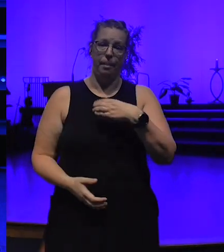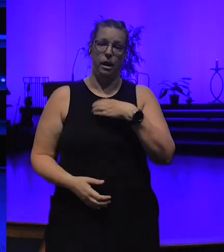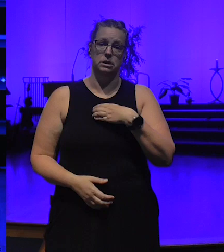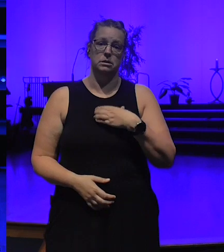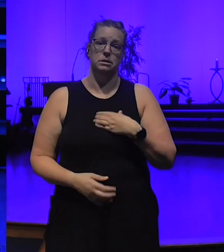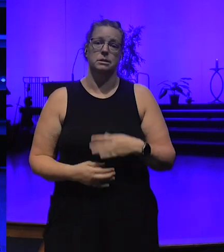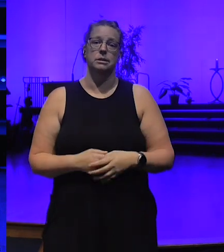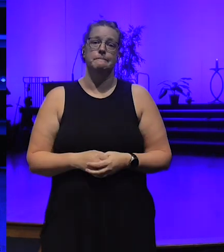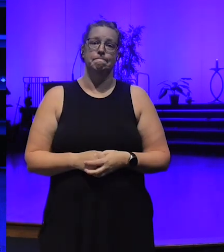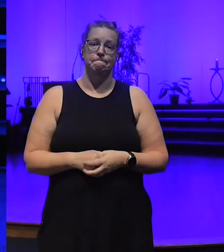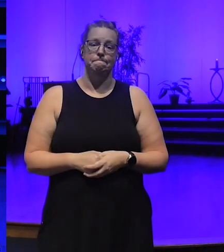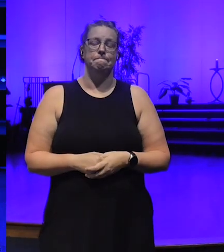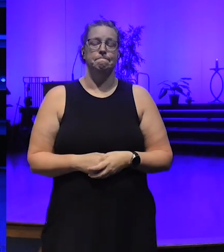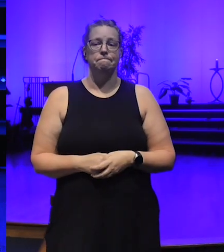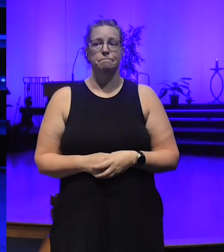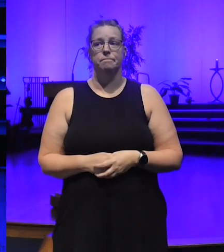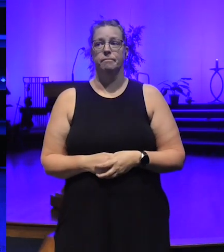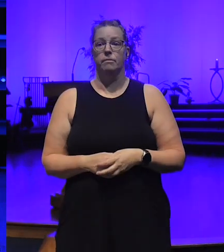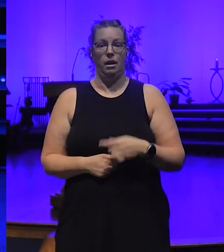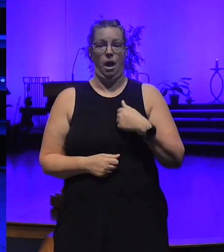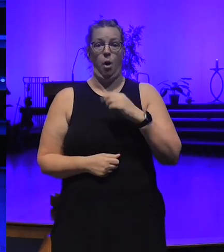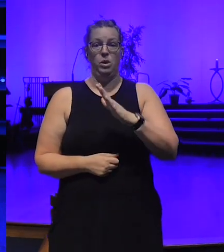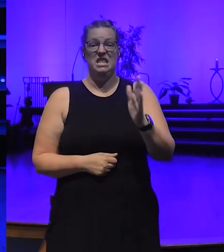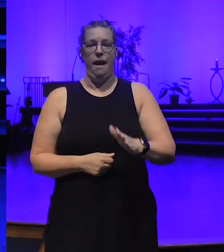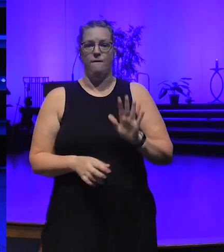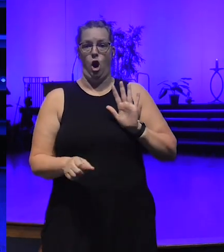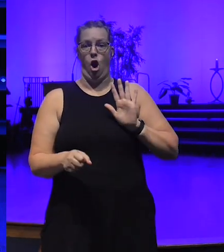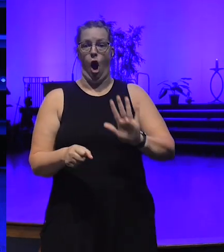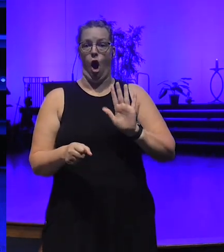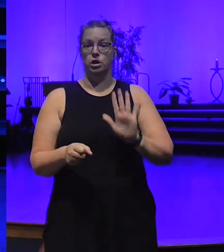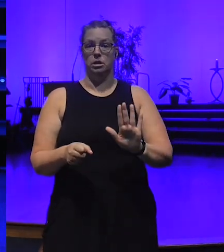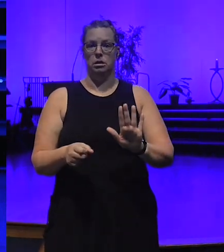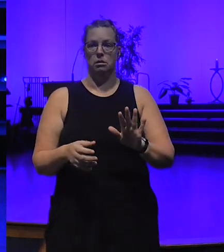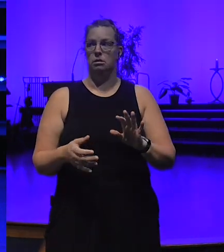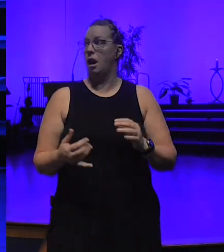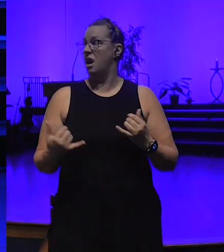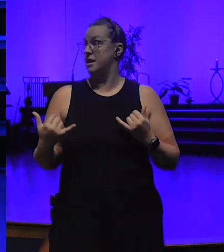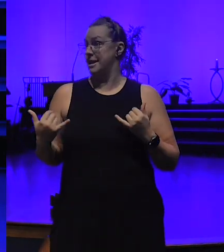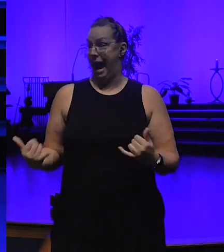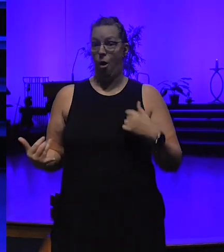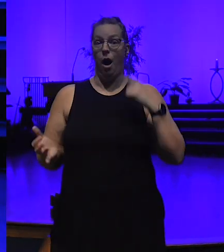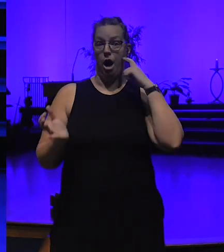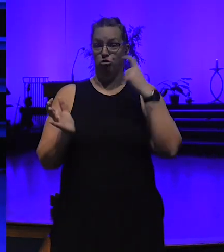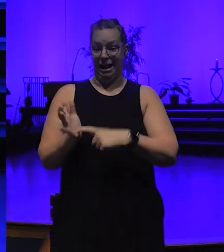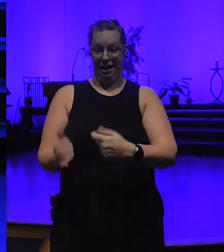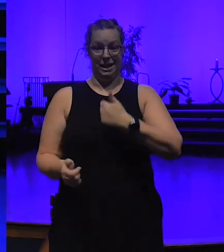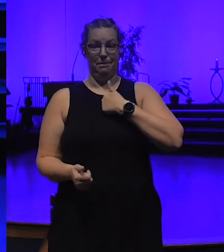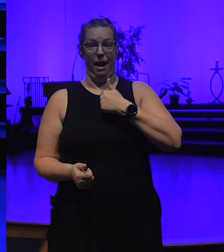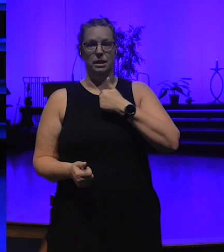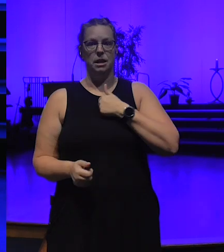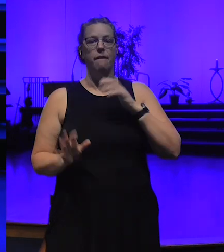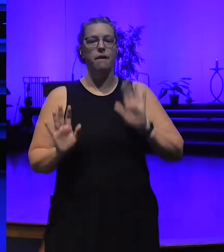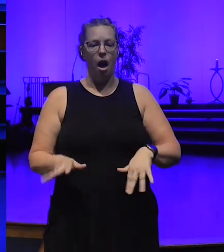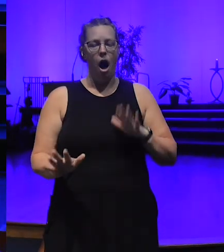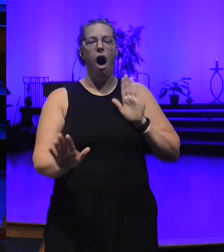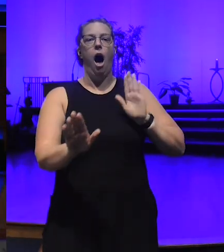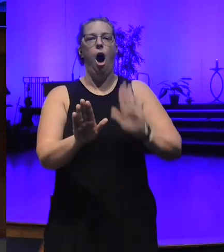and I used to never honk and now I recognize myself that I've honked after I've done it and